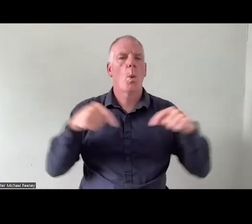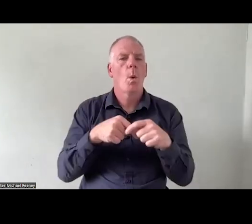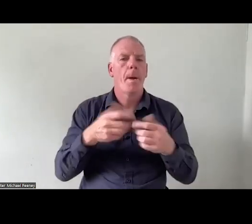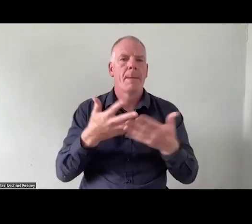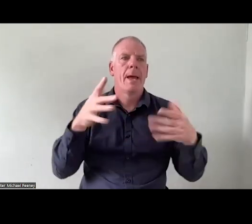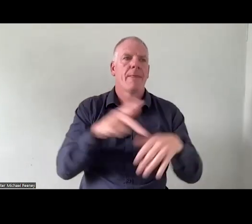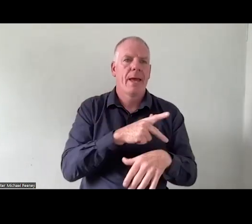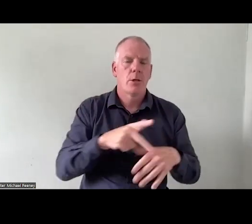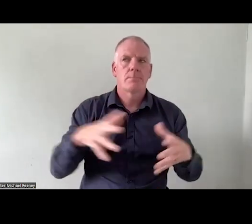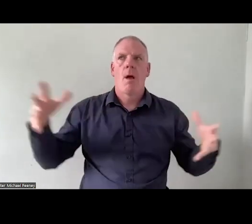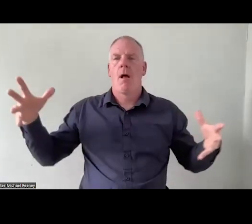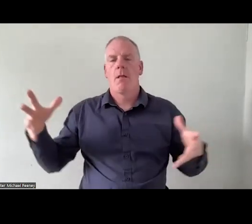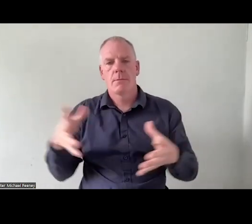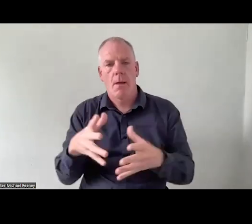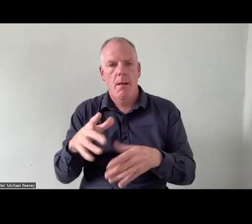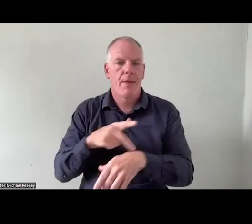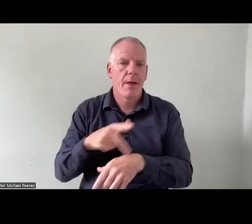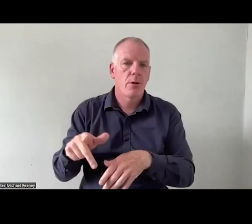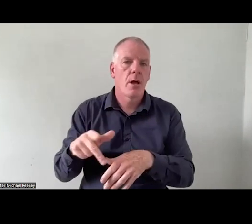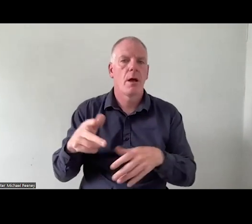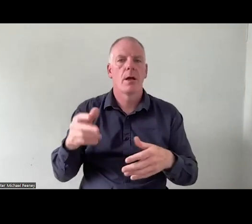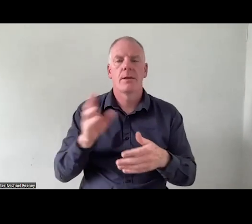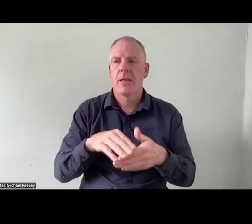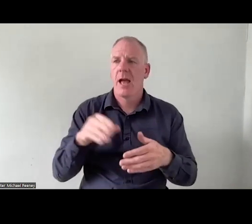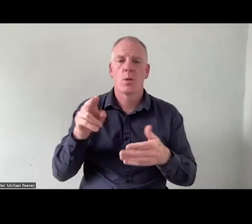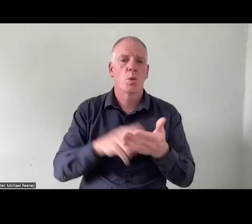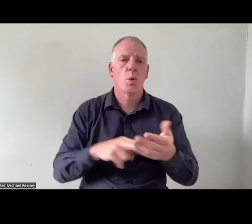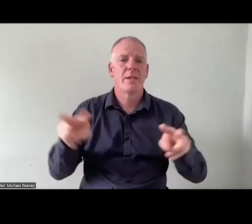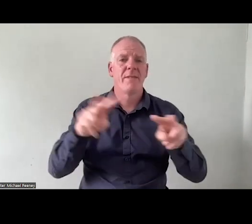We can output open access onto video walls using our software.